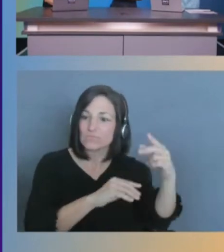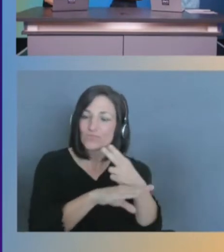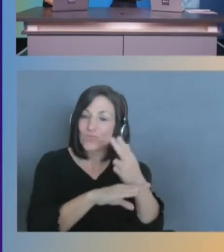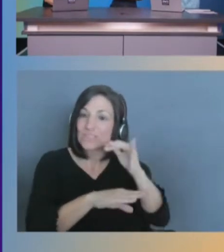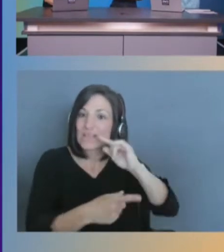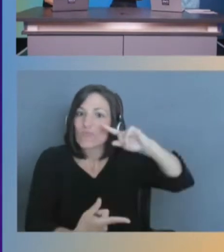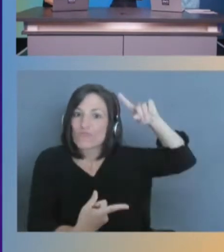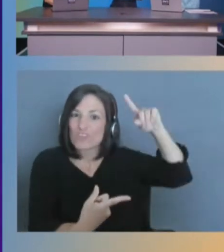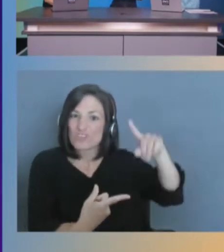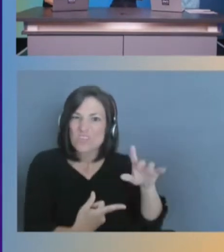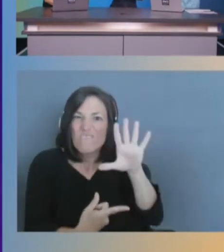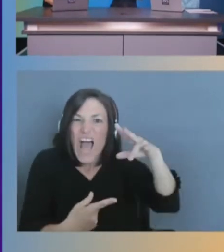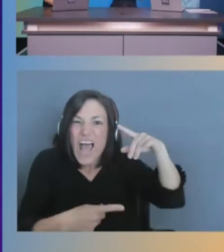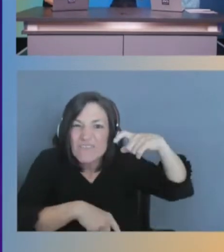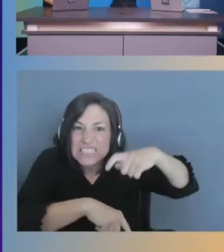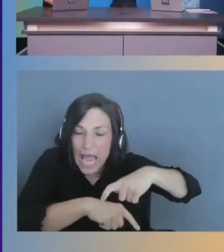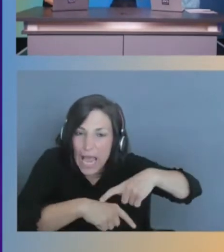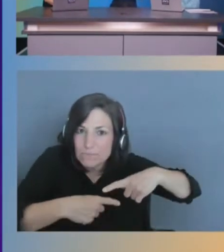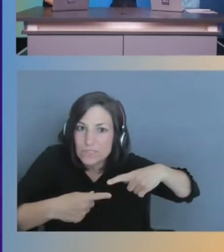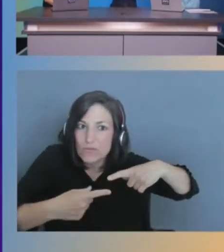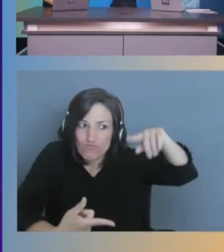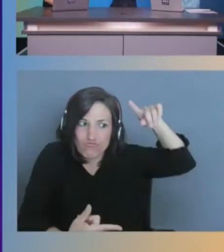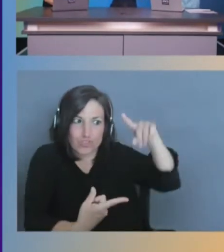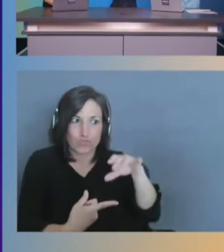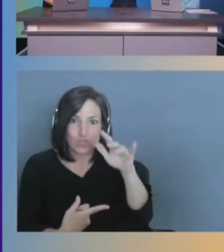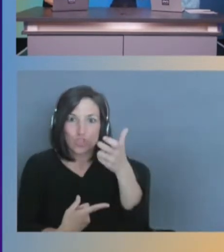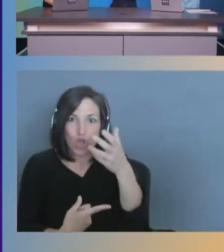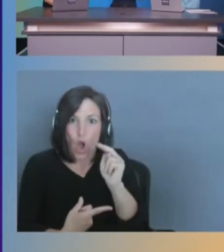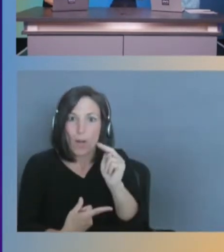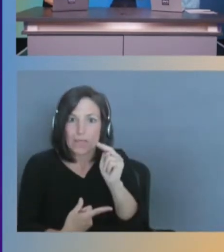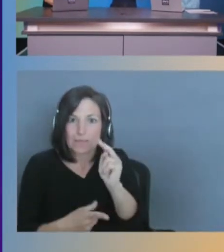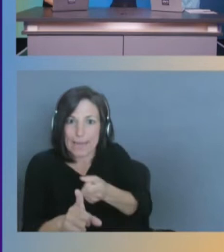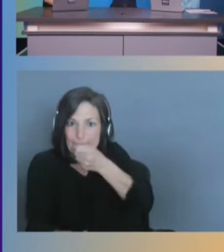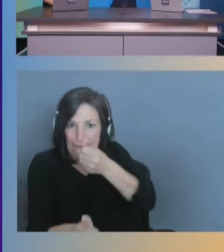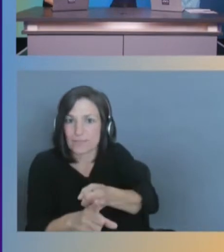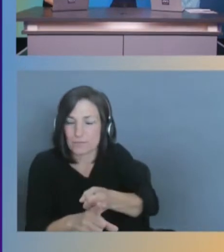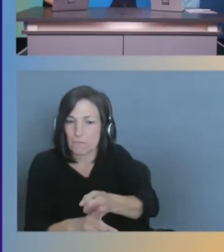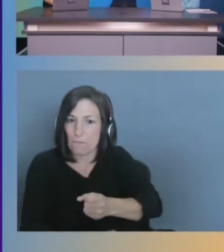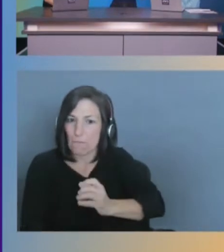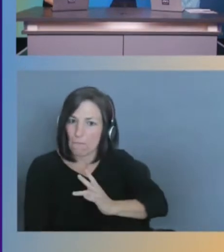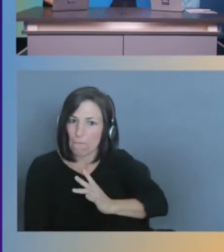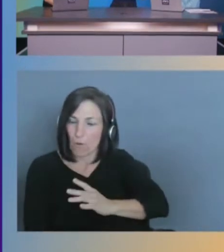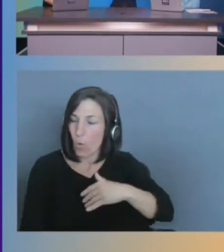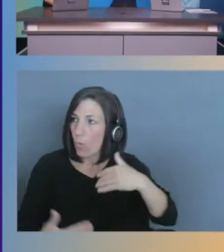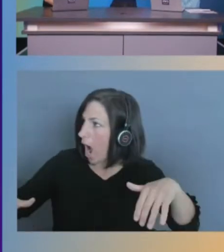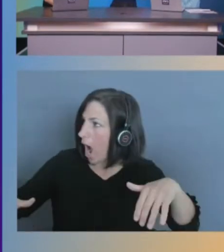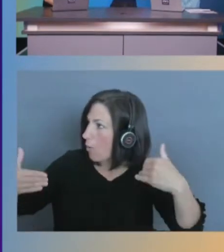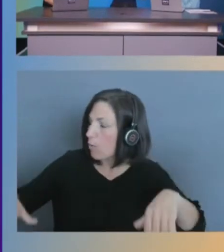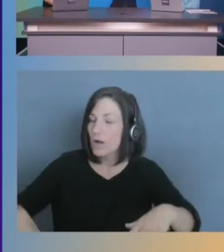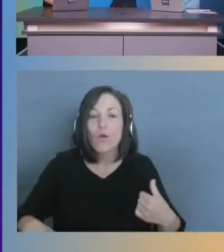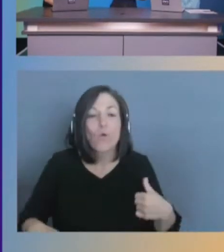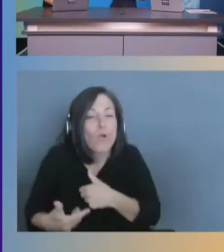Wow. - That's pretty much. And we already did six of those projects last year,